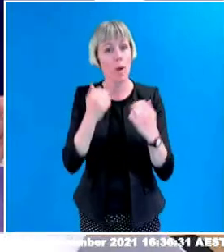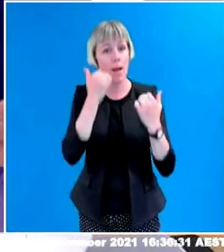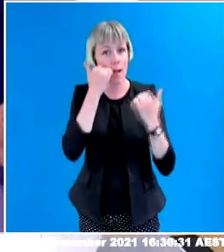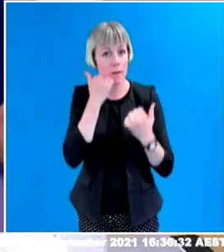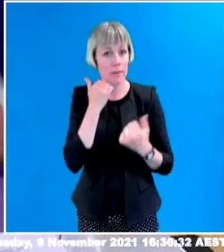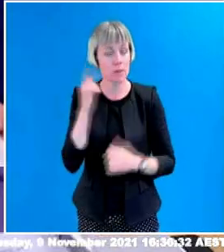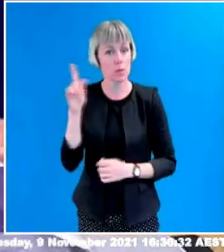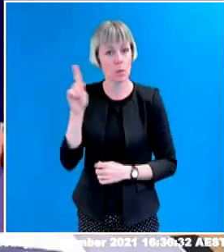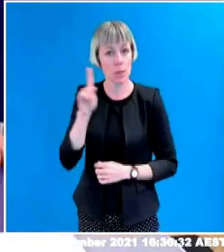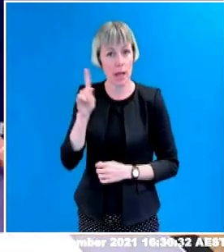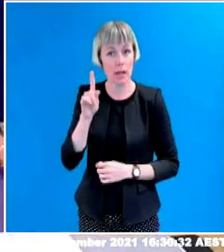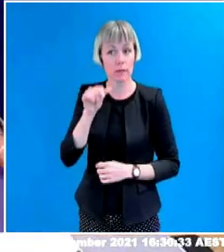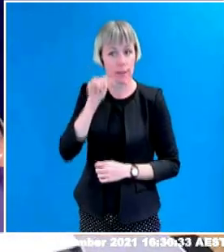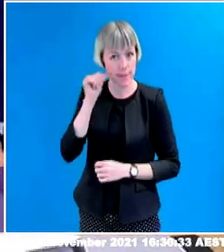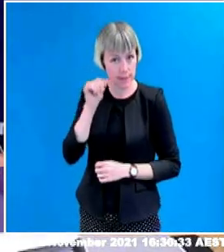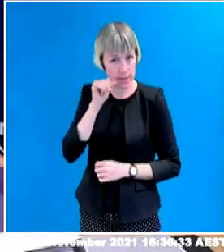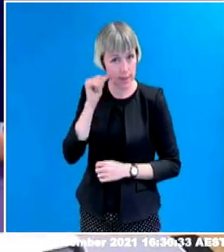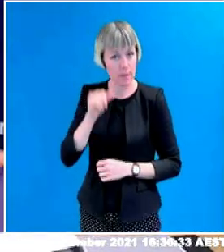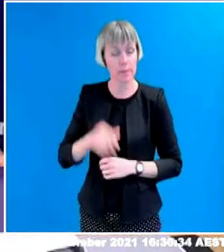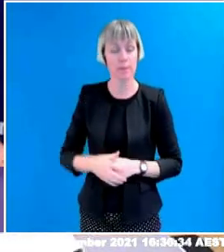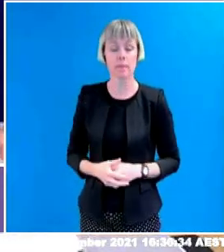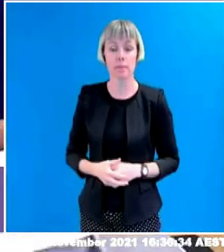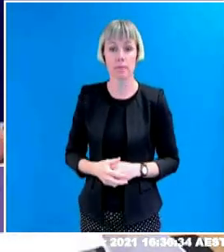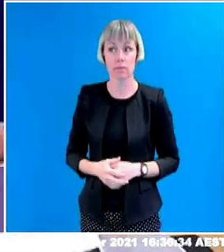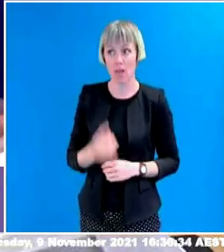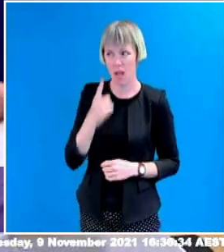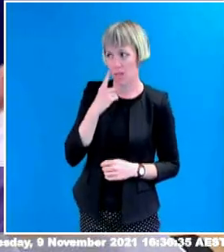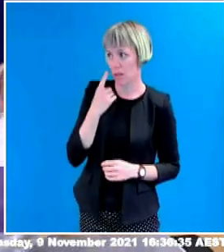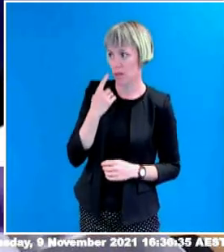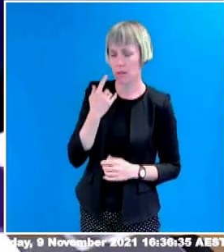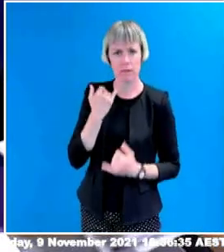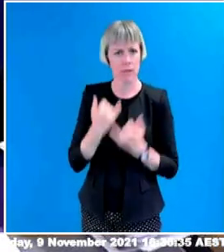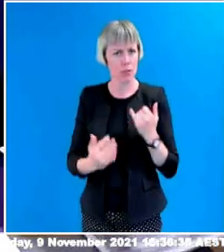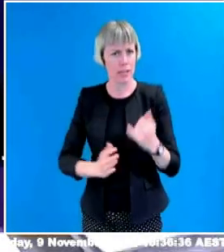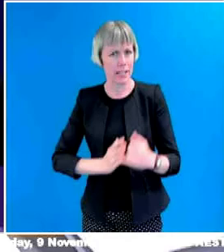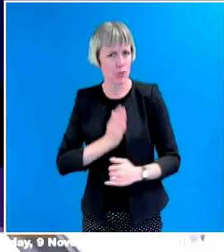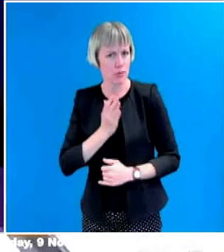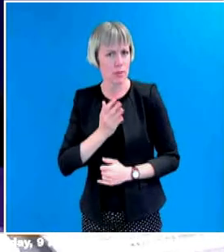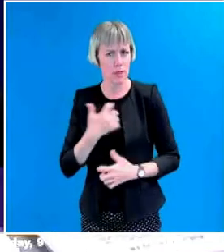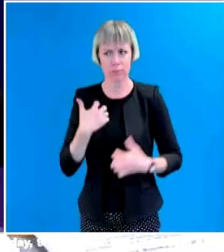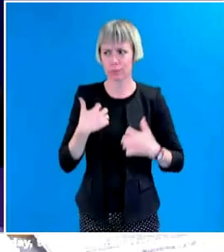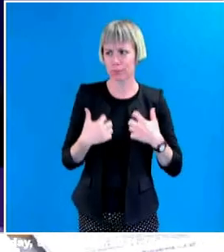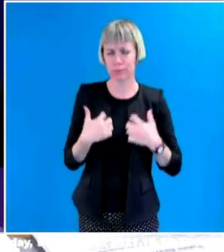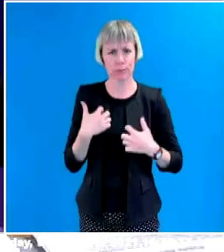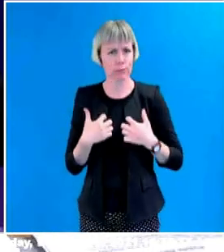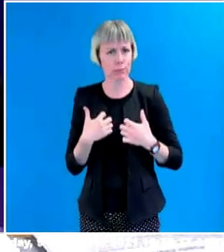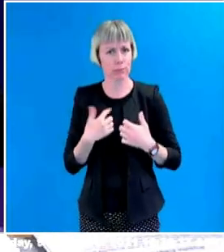It has been, I can say, I think, a very interesting and stimulating couple of